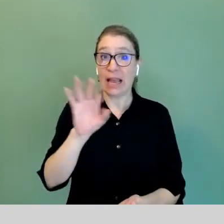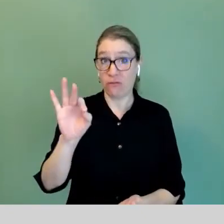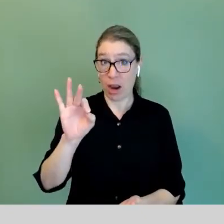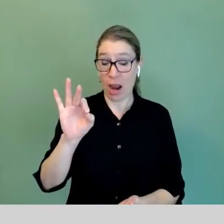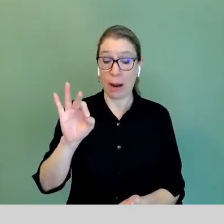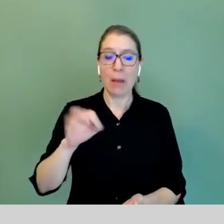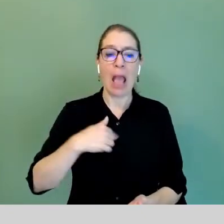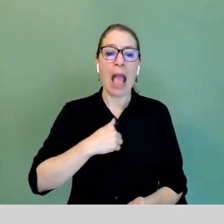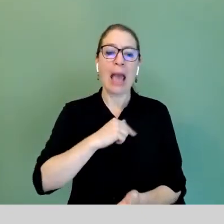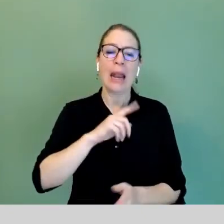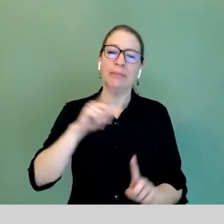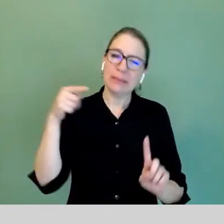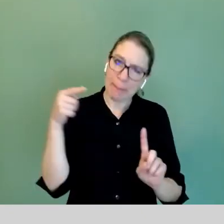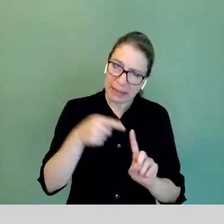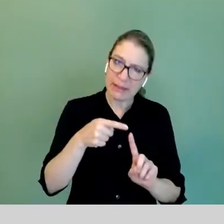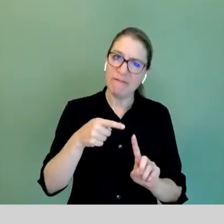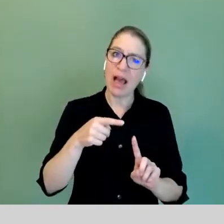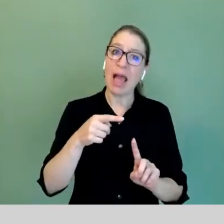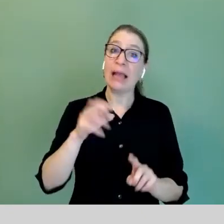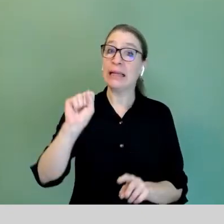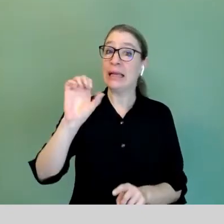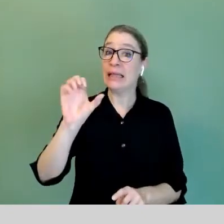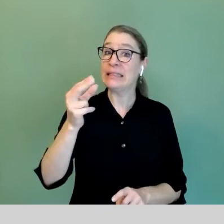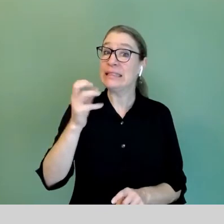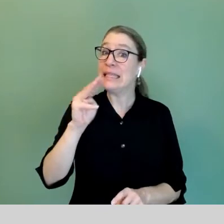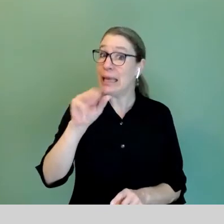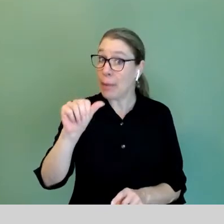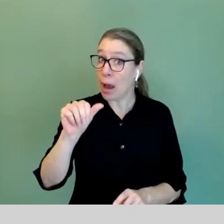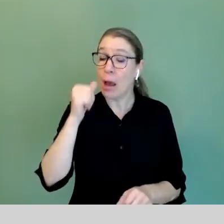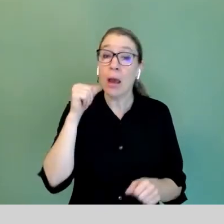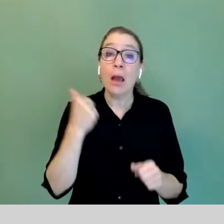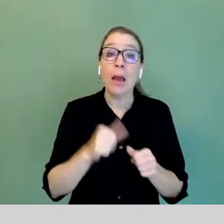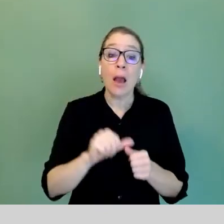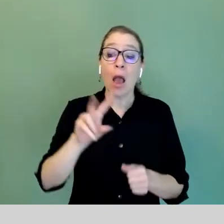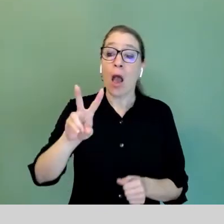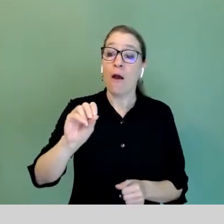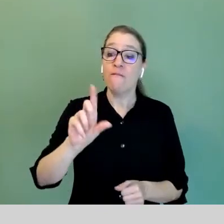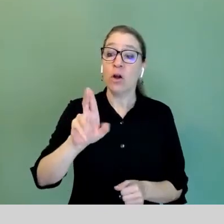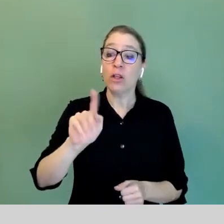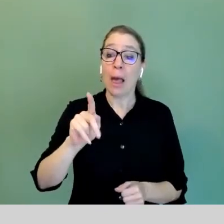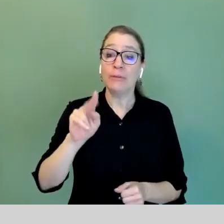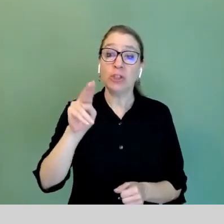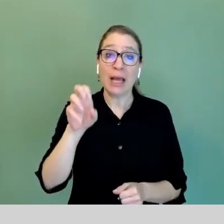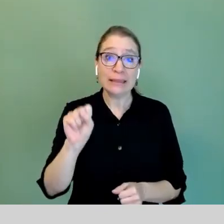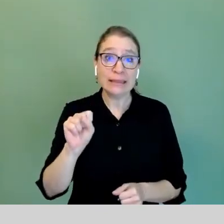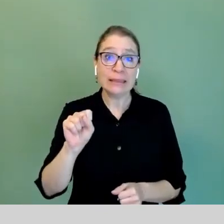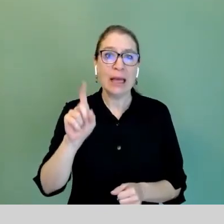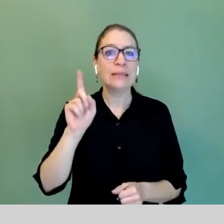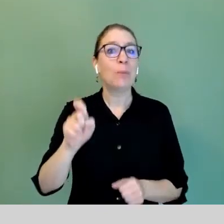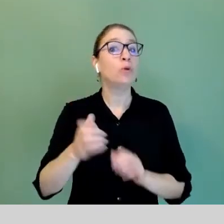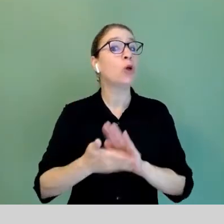where I'm specifying, in this case I'm specifying a schema. Remember that Voluptous is supposed to operate on JSON